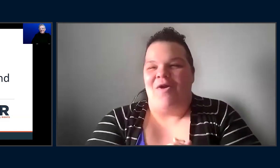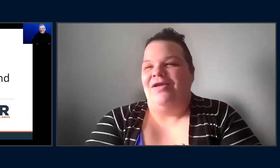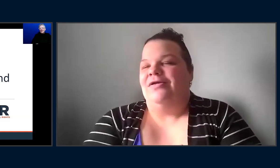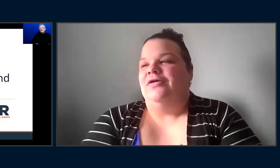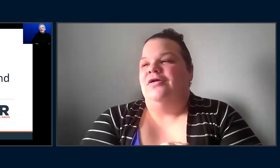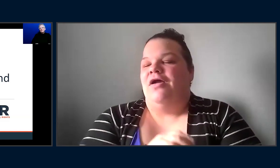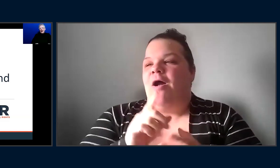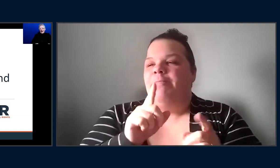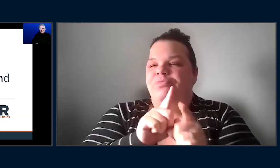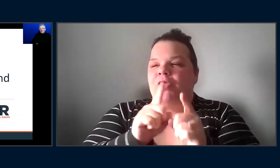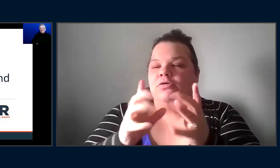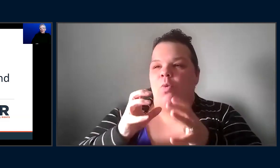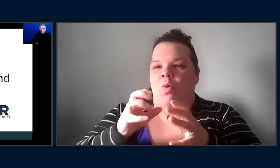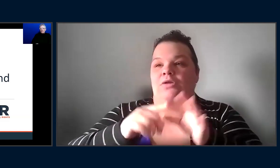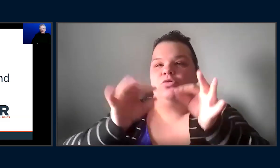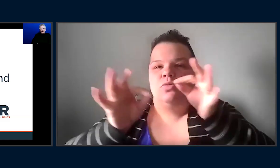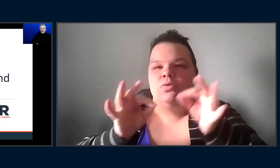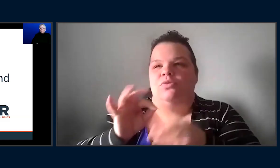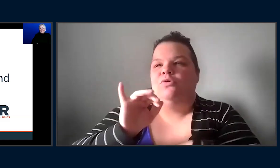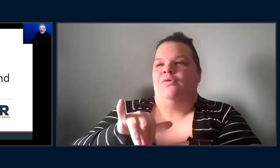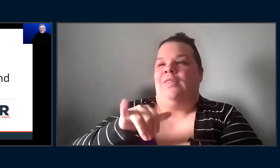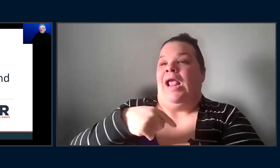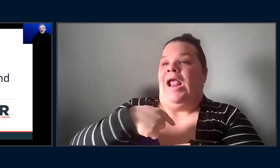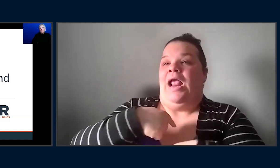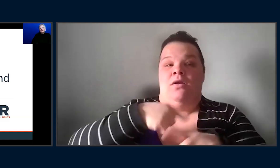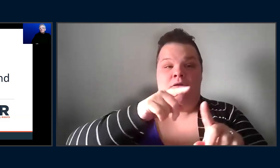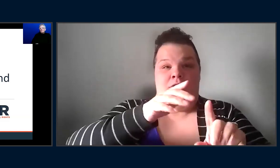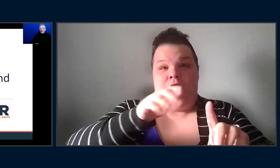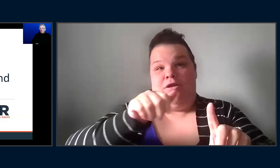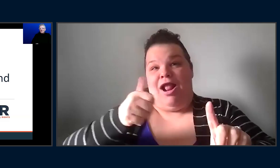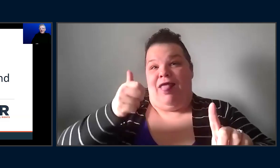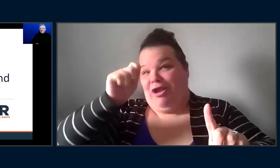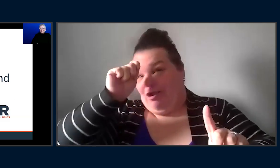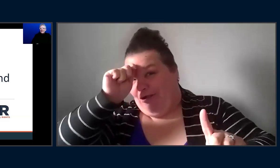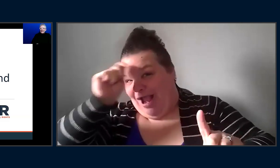and all of the legalese. So that's why I'm here, is to help people relax and to help walk them through